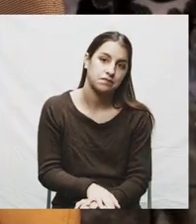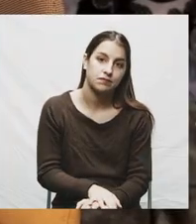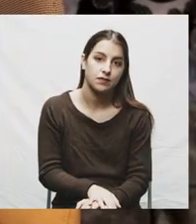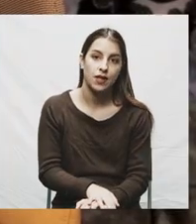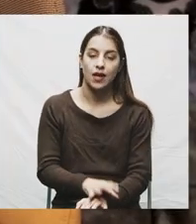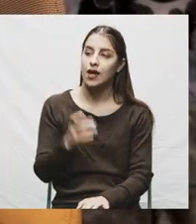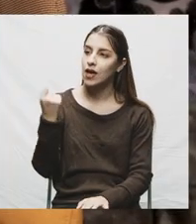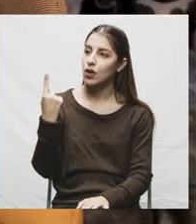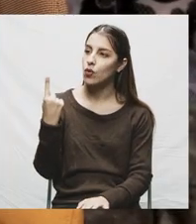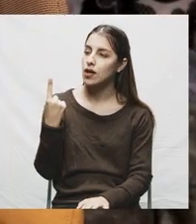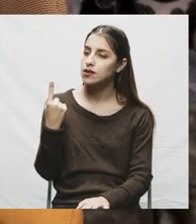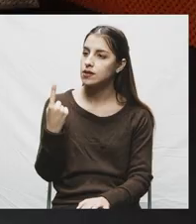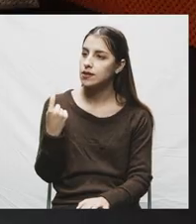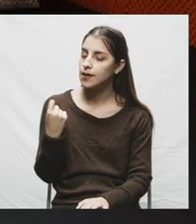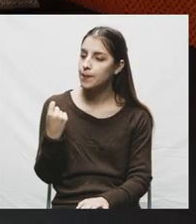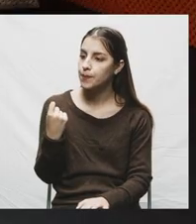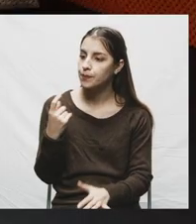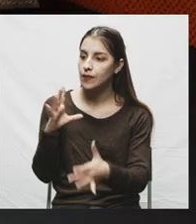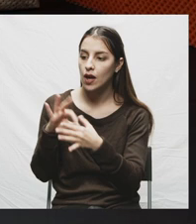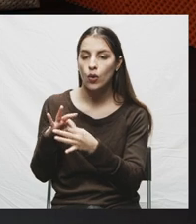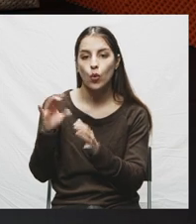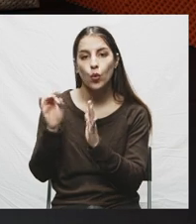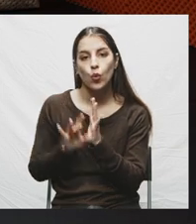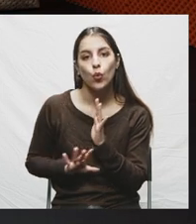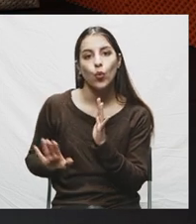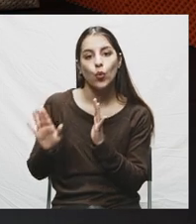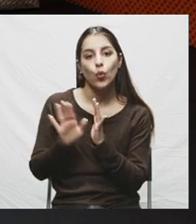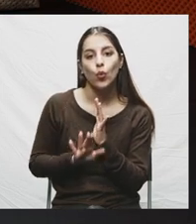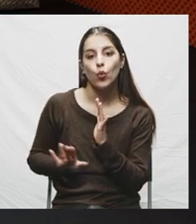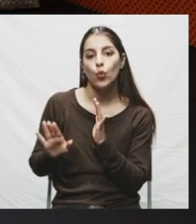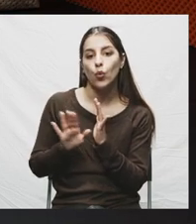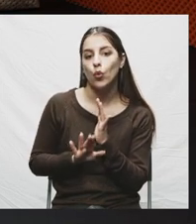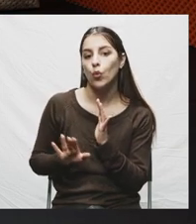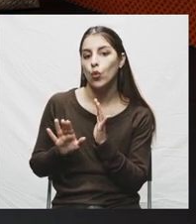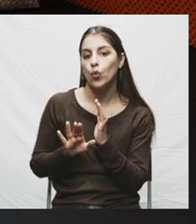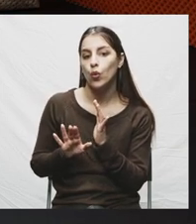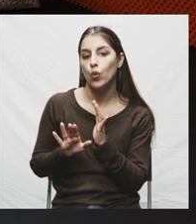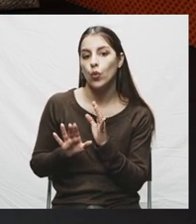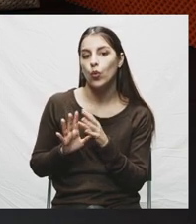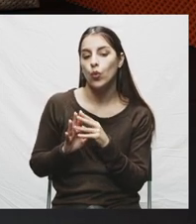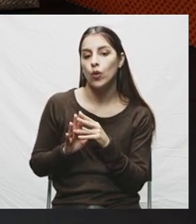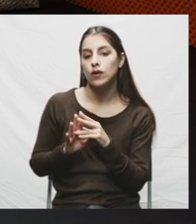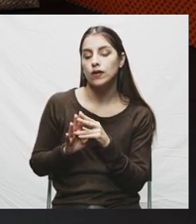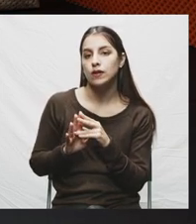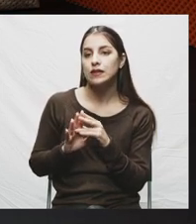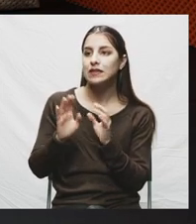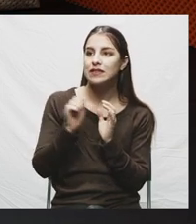Right. Almost as if the question is, where’s the will? Where’s the will? — Where’s the will that can make us move.